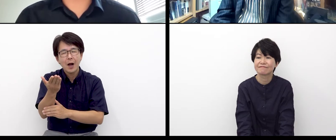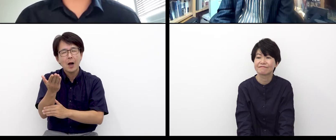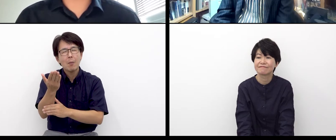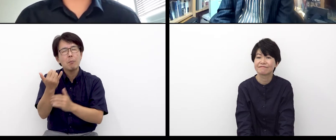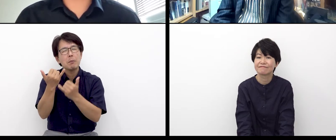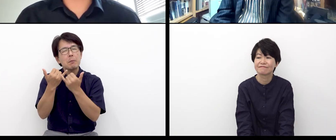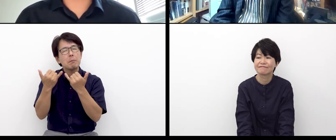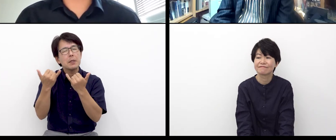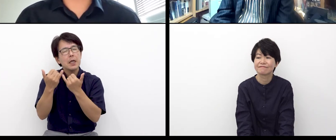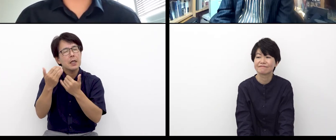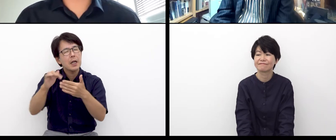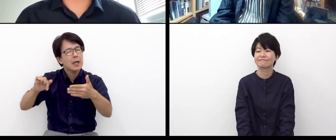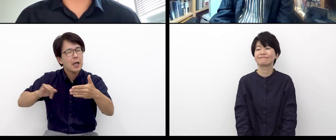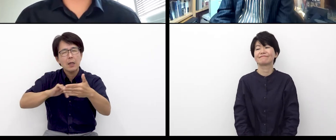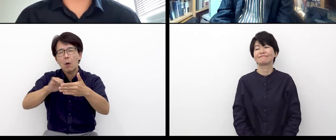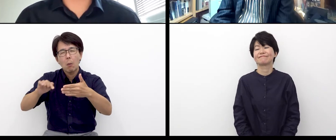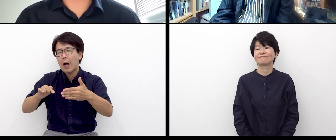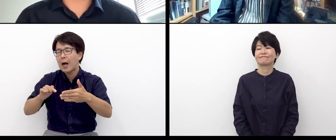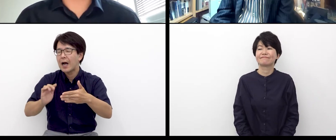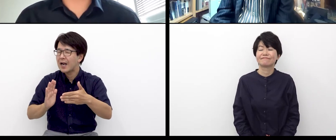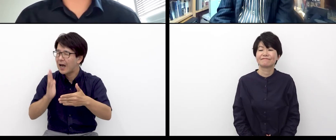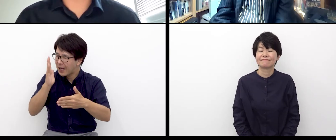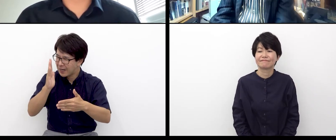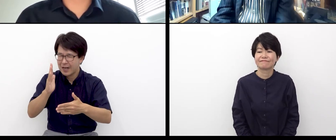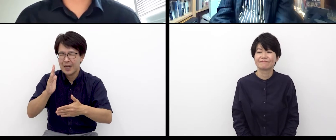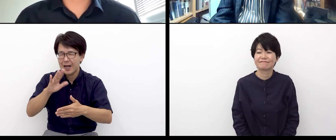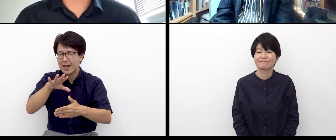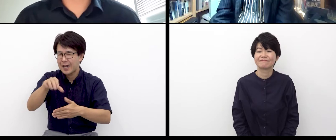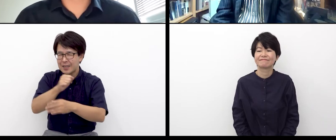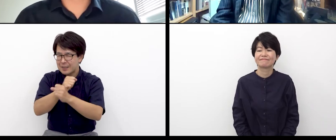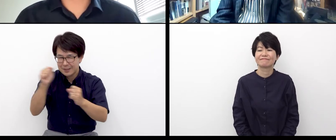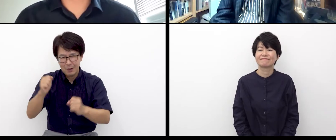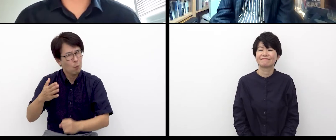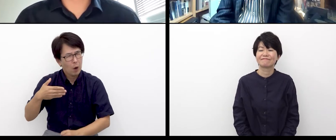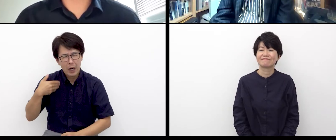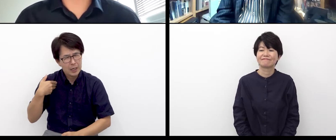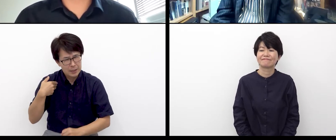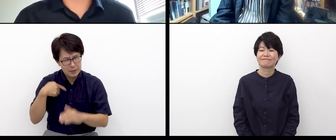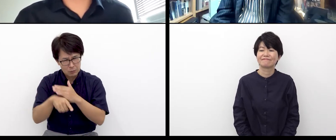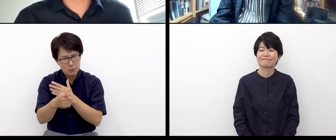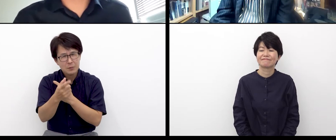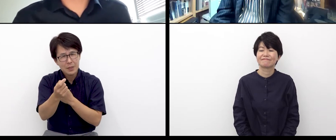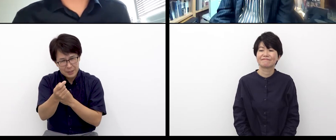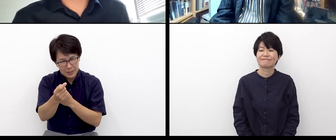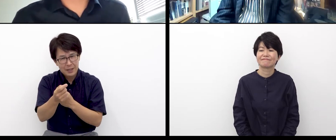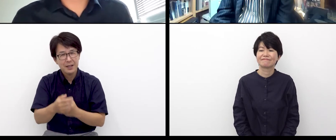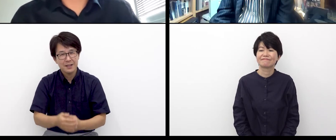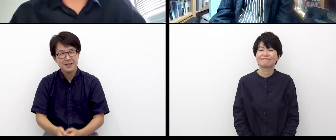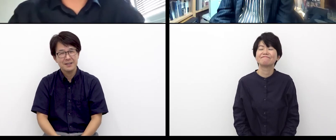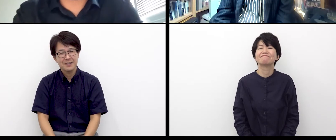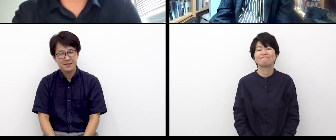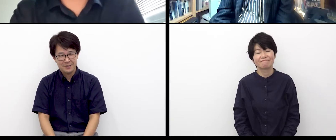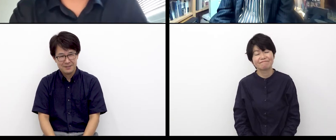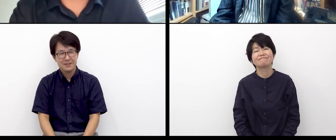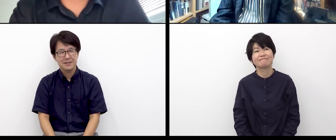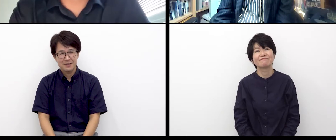That’s what you mean, isn’t it? SAITO: If we start thinking of that,